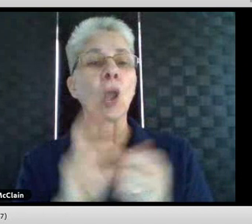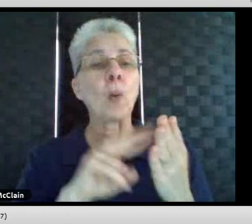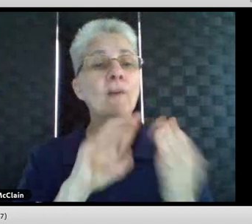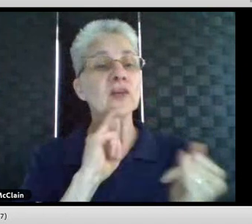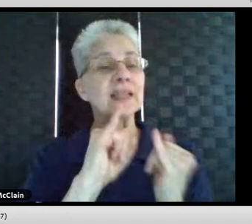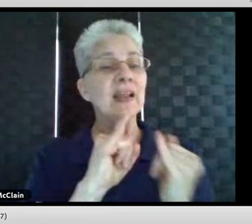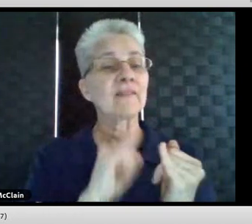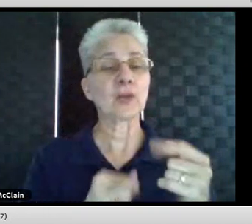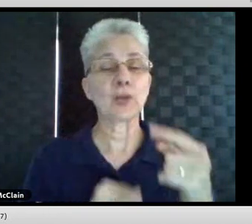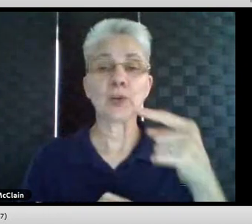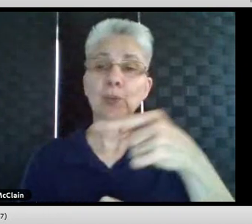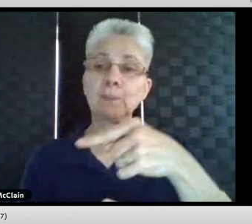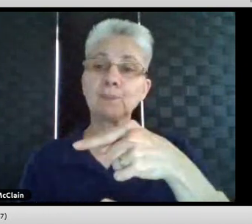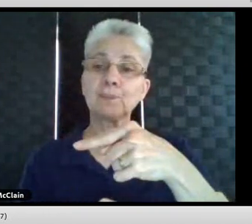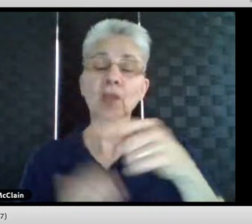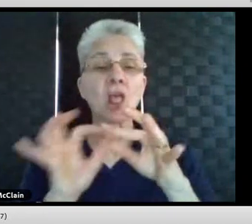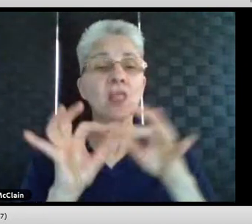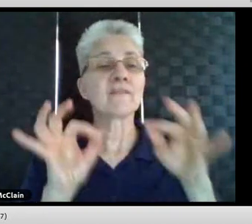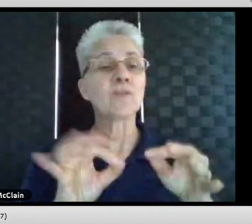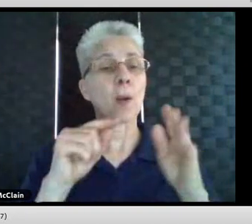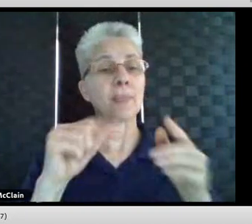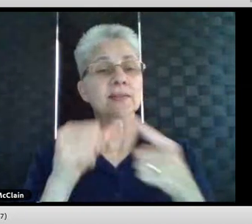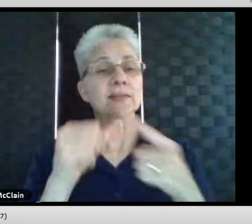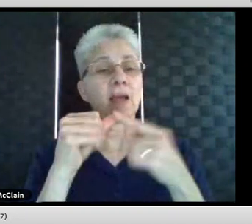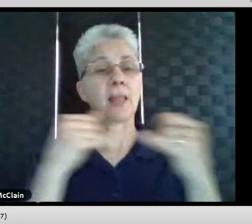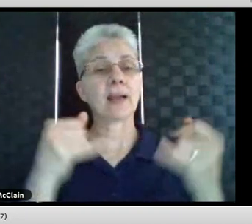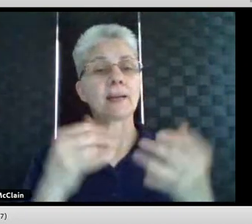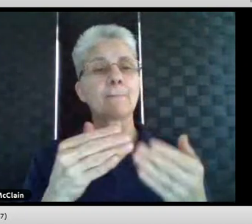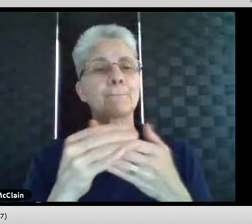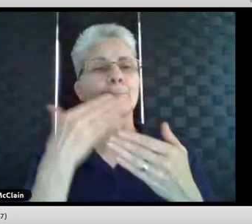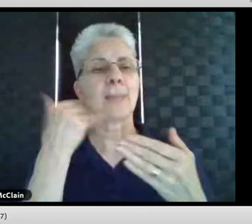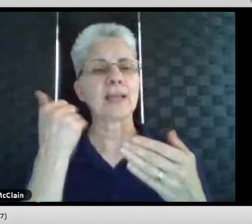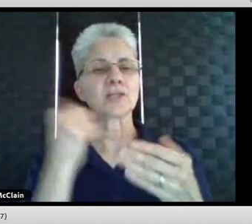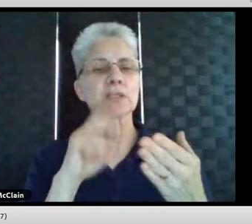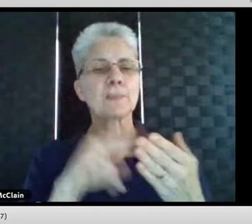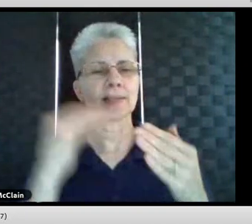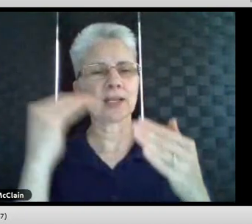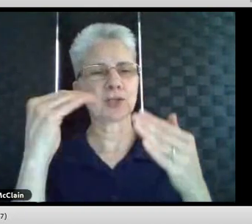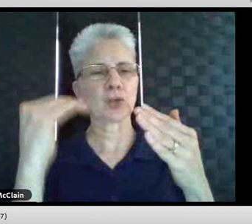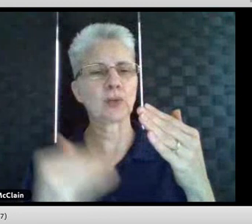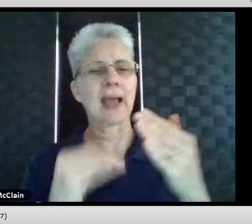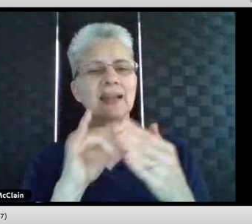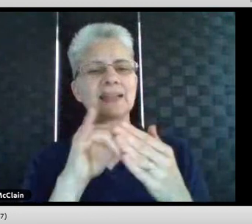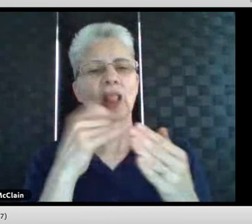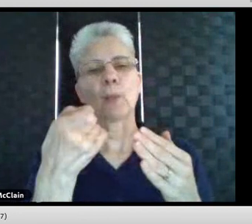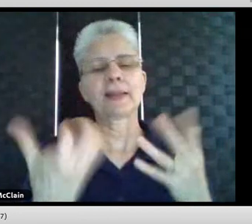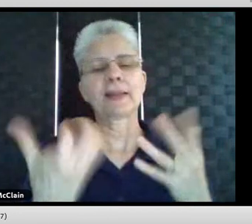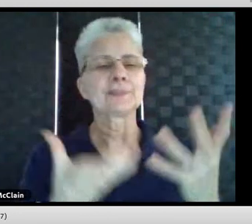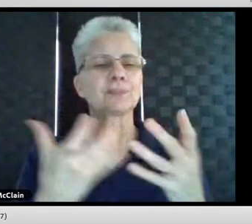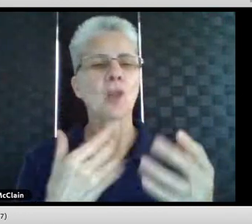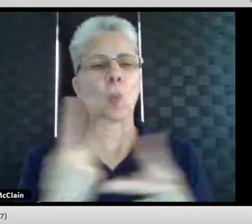The reference interview: So if you look at this form, the top line is the best response. As you go down, it's kind of a worse rating,